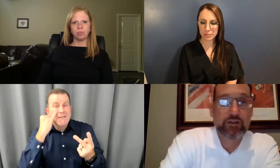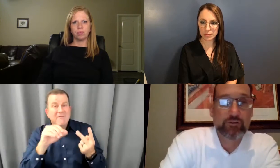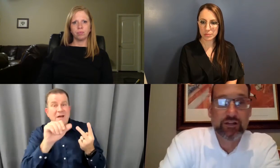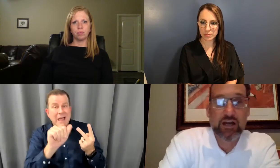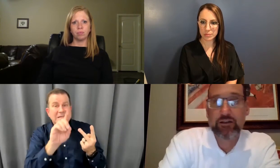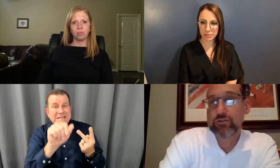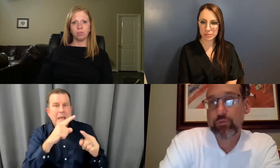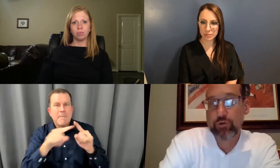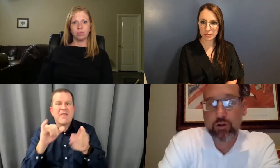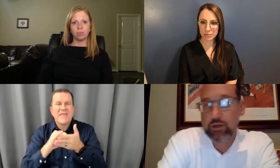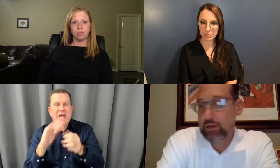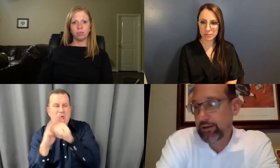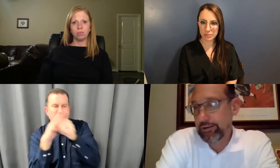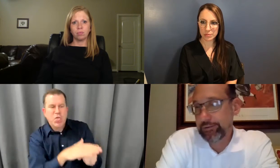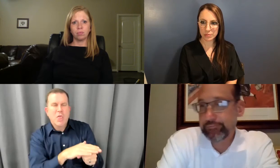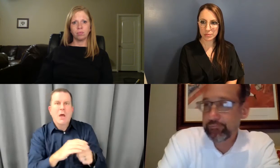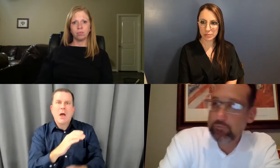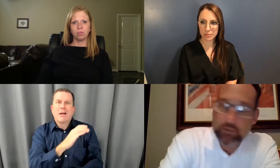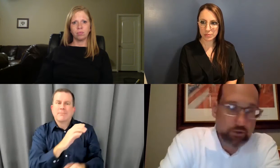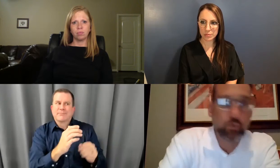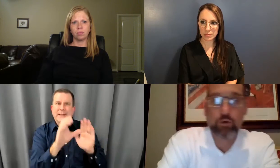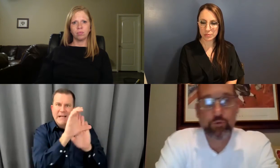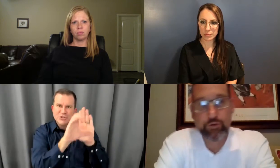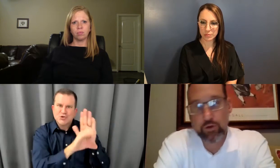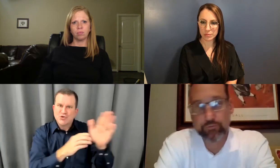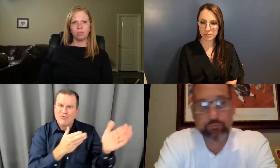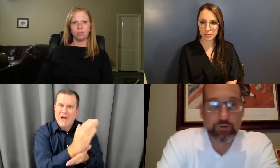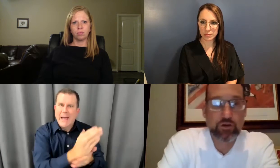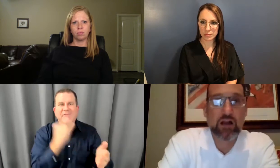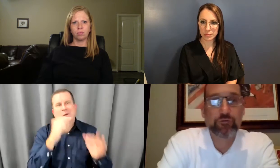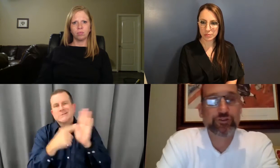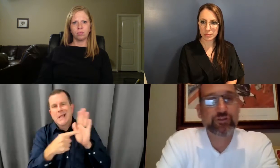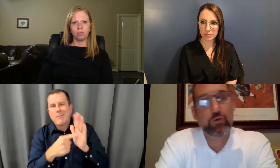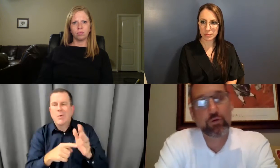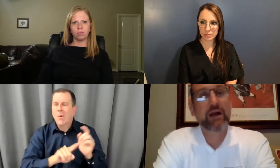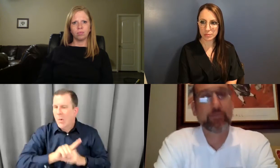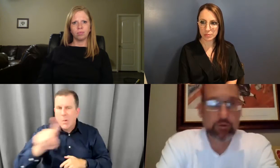say you're denied an interpreter in court when you're on trial for some crime,